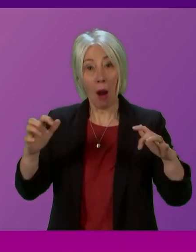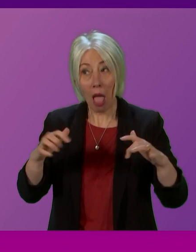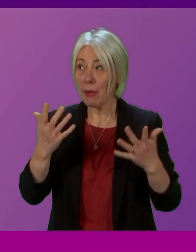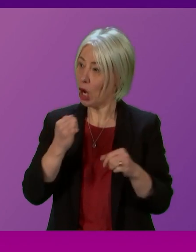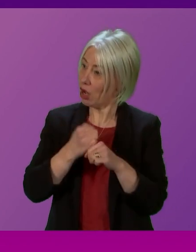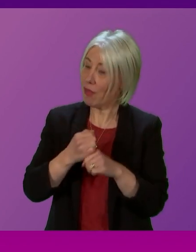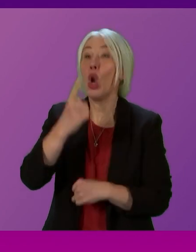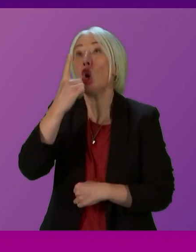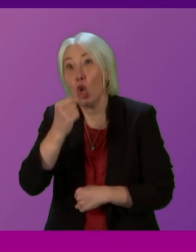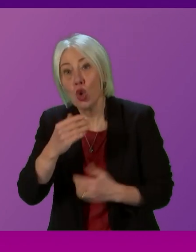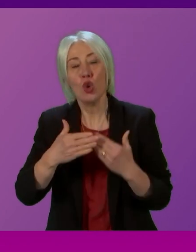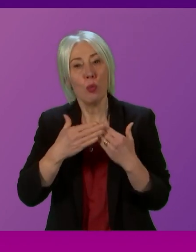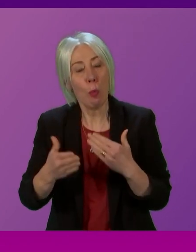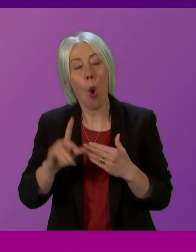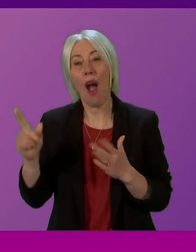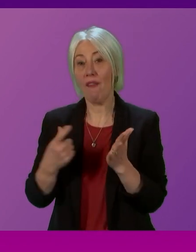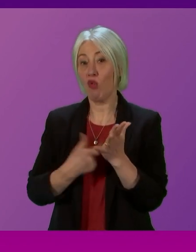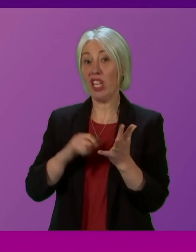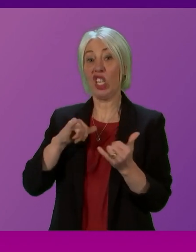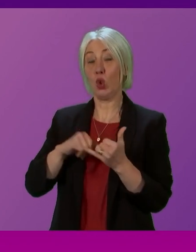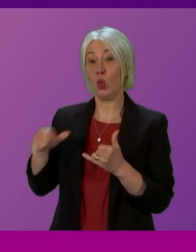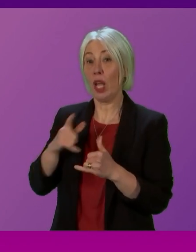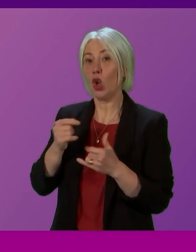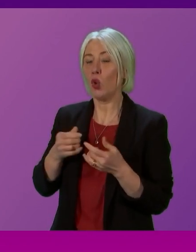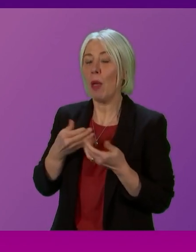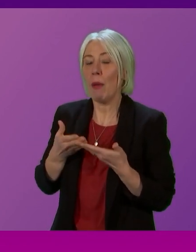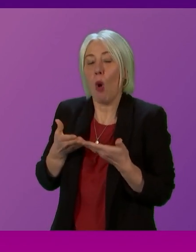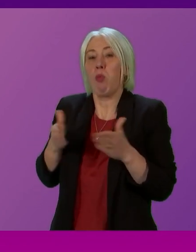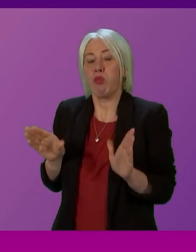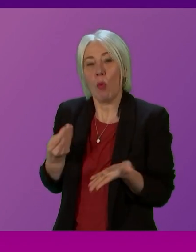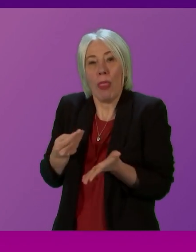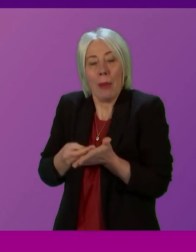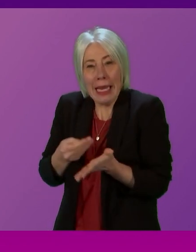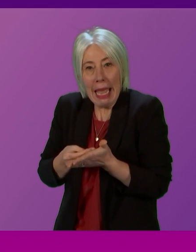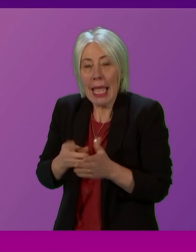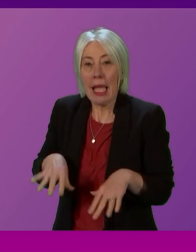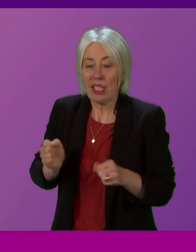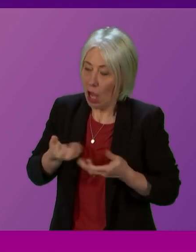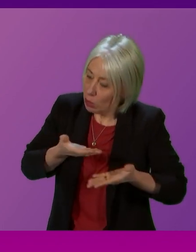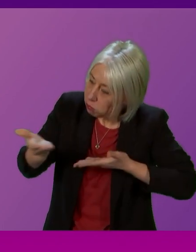more if Rishi Sunak loosened the purse strings, started to negotiate fair pay deals with public